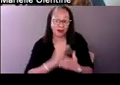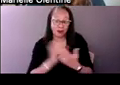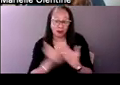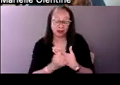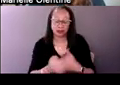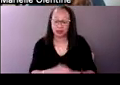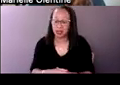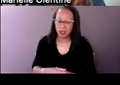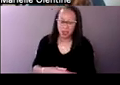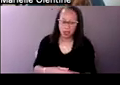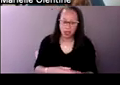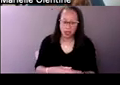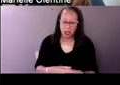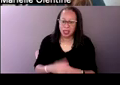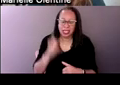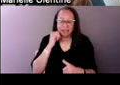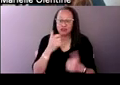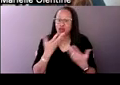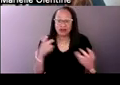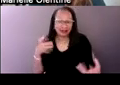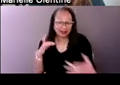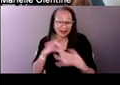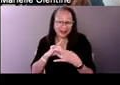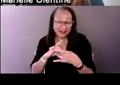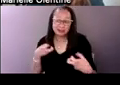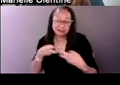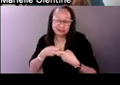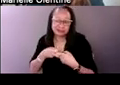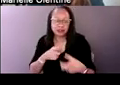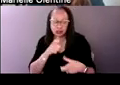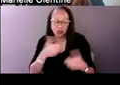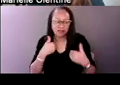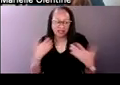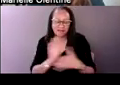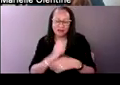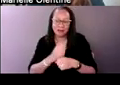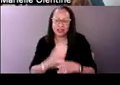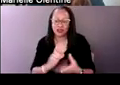real or useful for another filmmaker. Just because, for example, "Three Promises" is